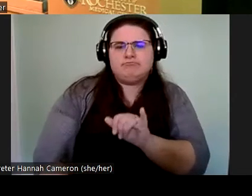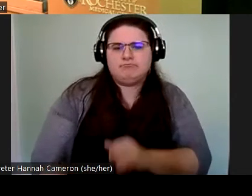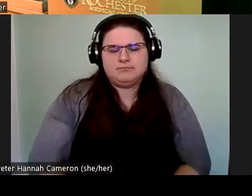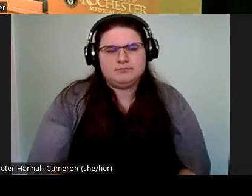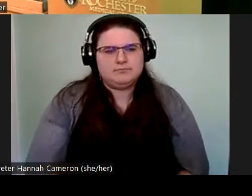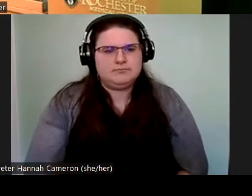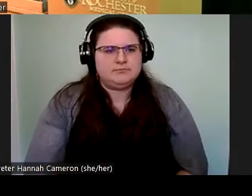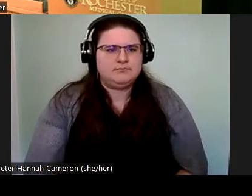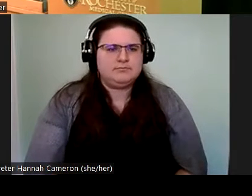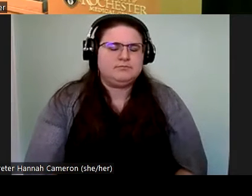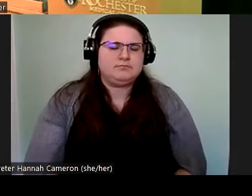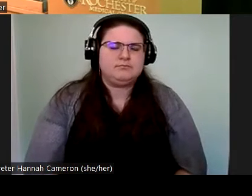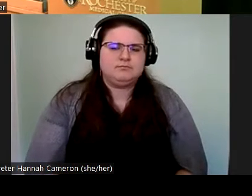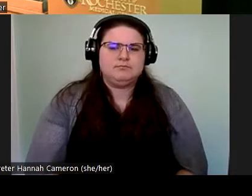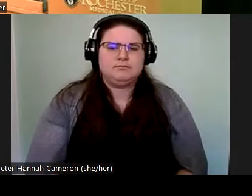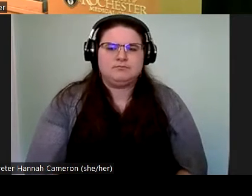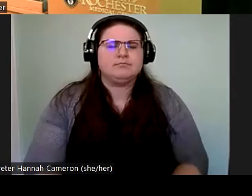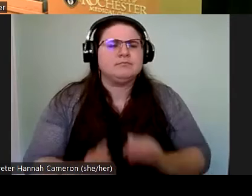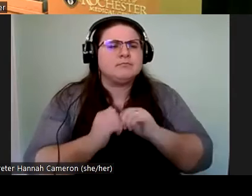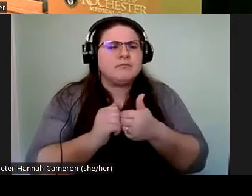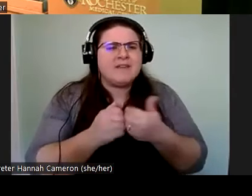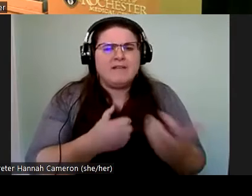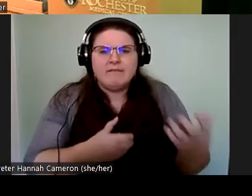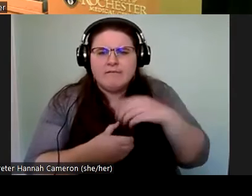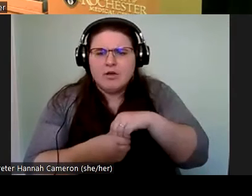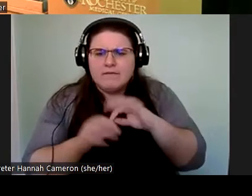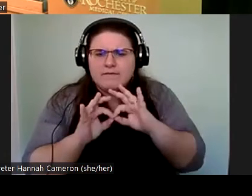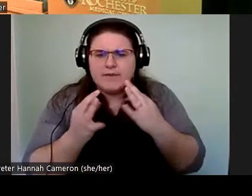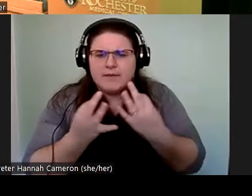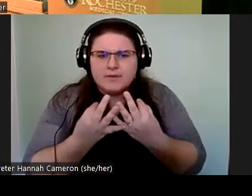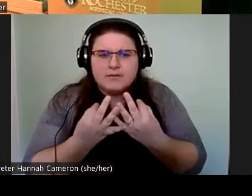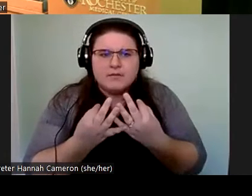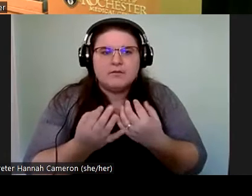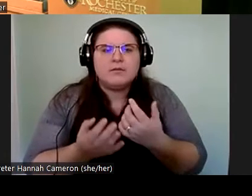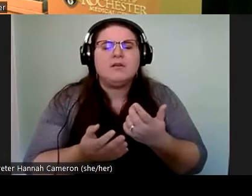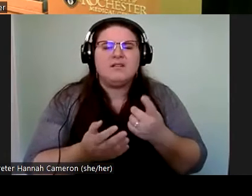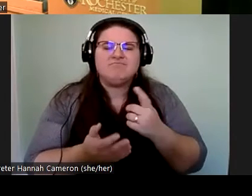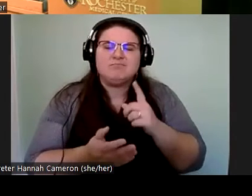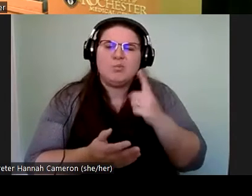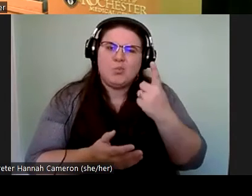you can really actively involve families one is to really help them maintain hope and you know I've